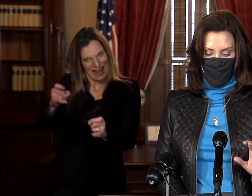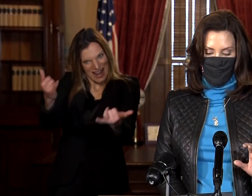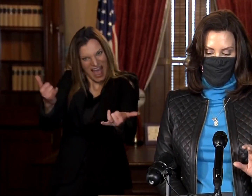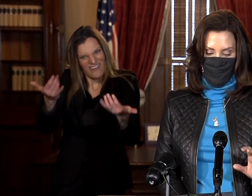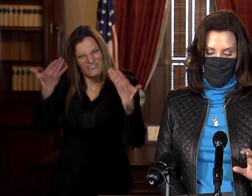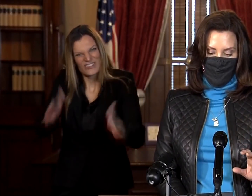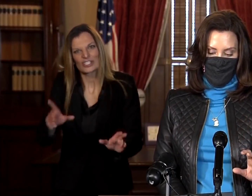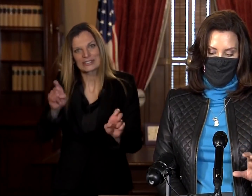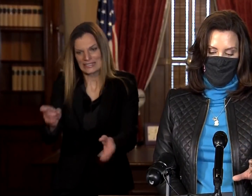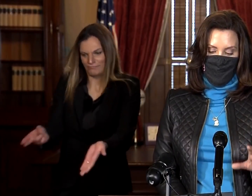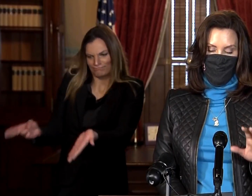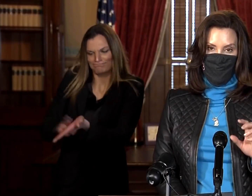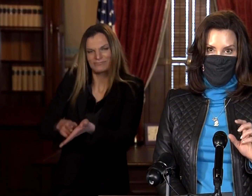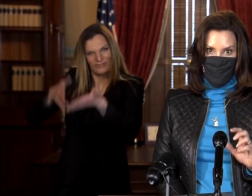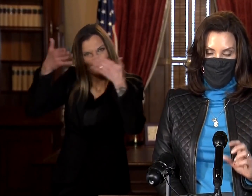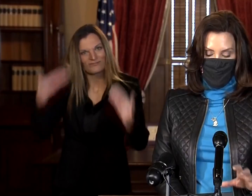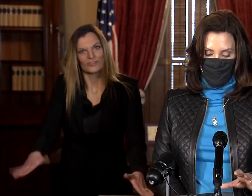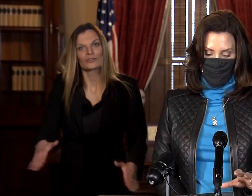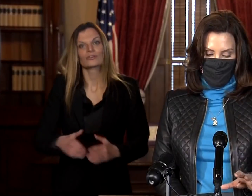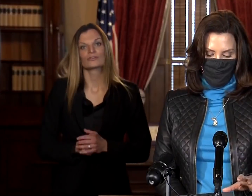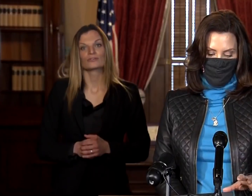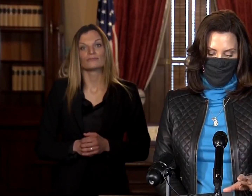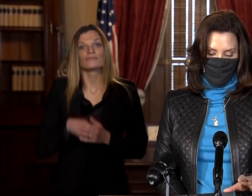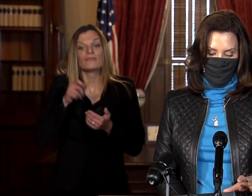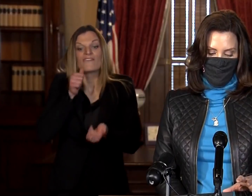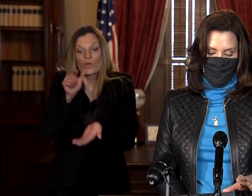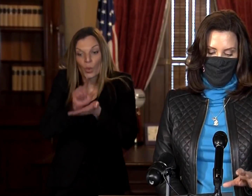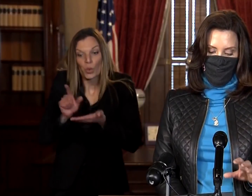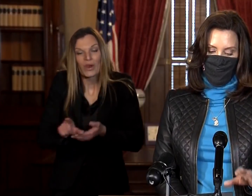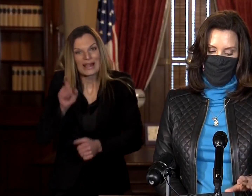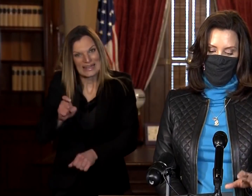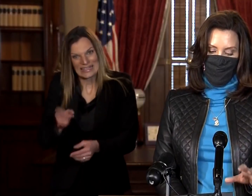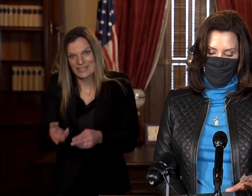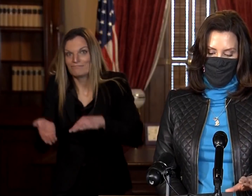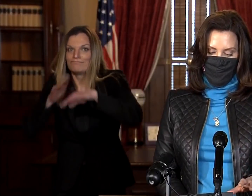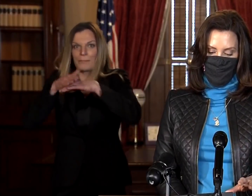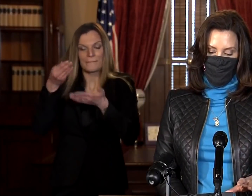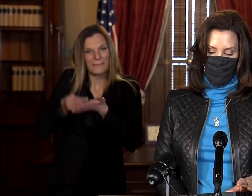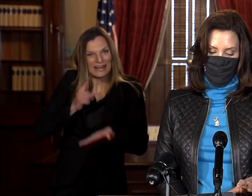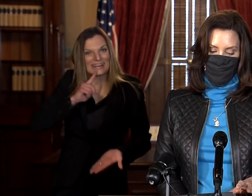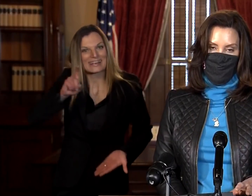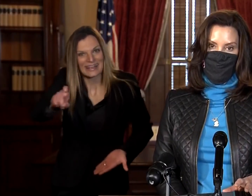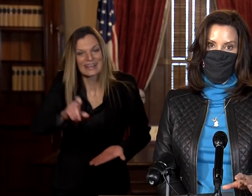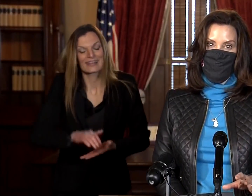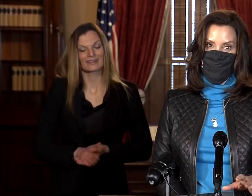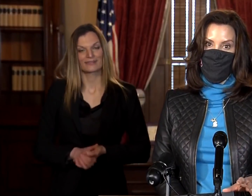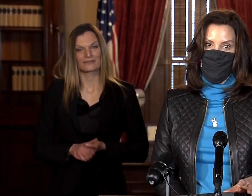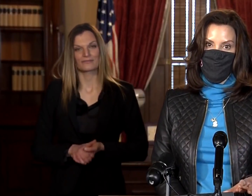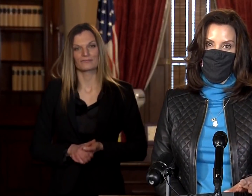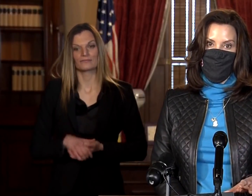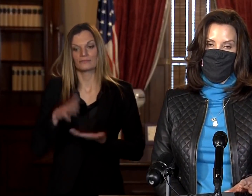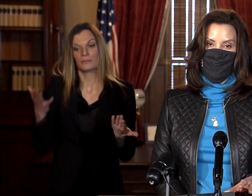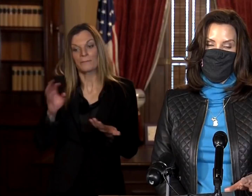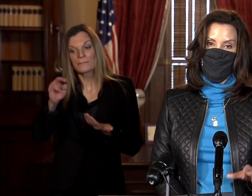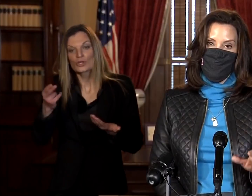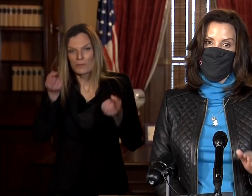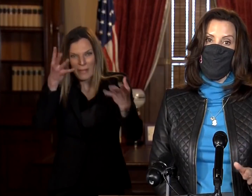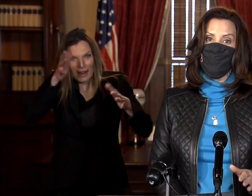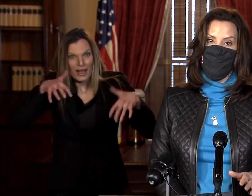finish the job. Making this extension, not just Making this extension, not just temporary, but permanent temporary, but permanent increasing the weekly benefit increasing the weekly benefit and providing much needed